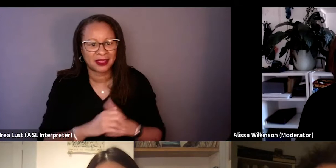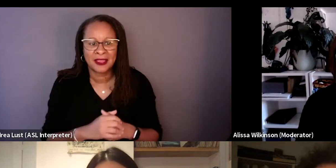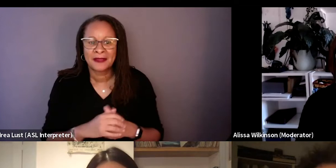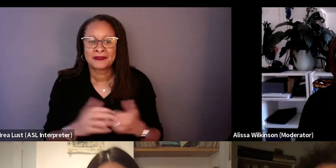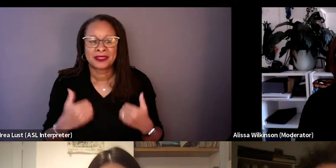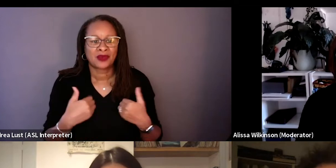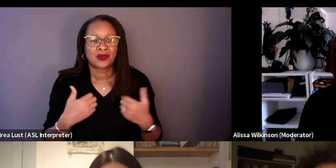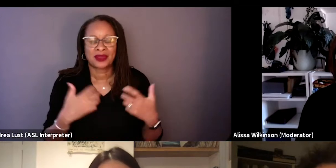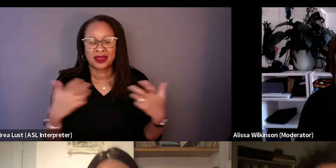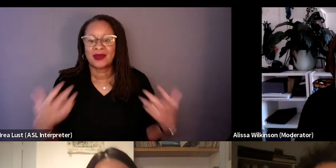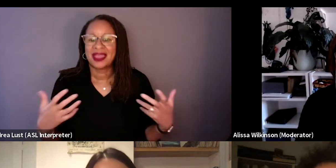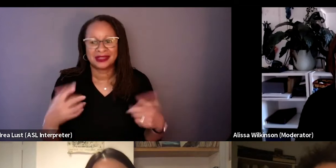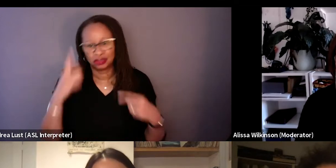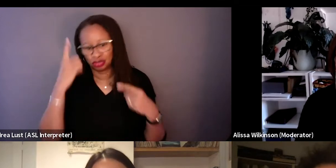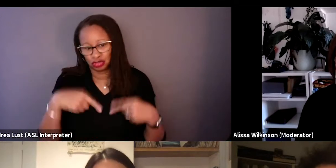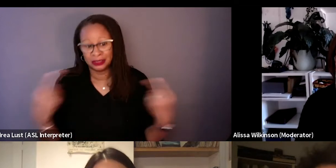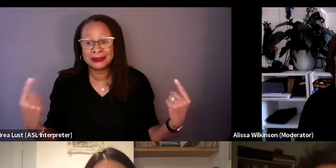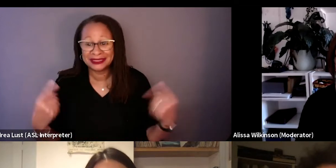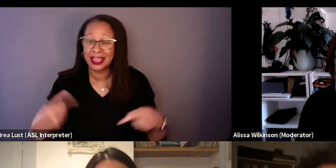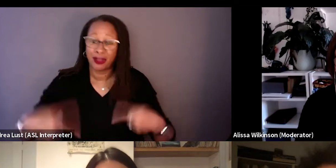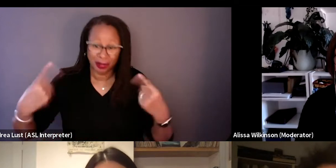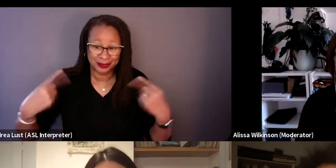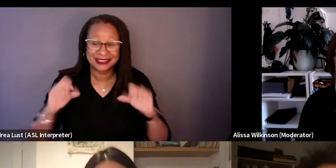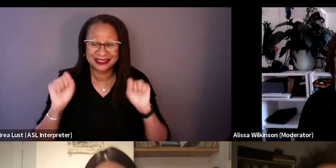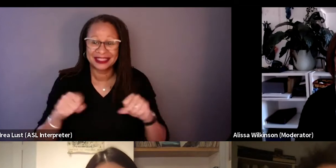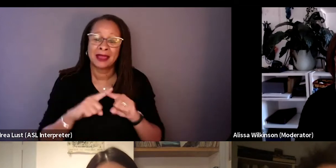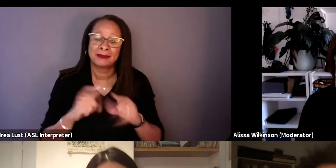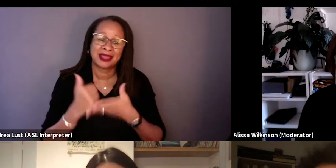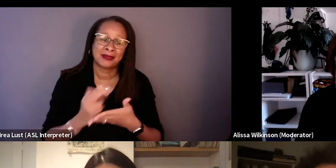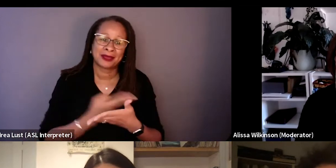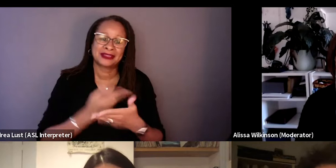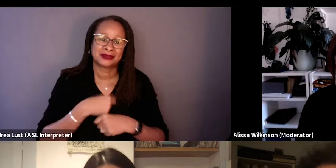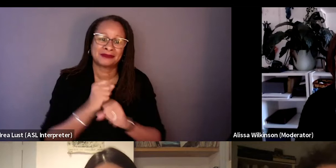disagreements, but again, it did help us to make the film we made.